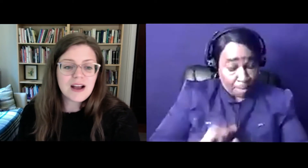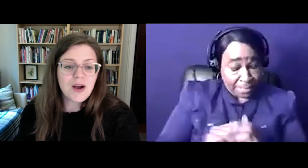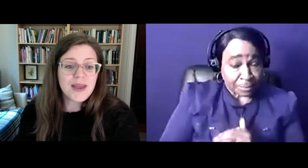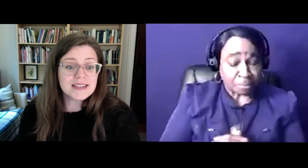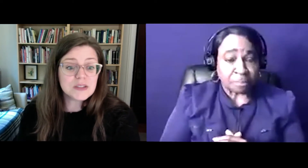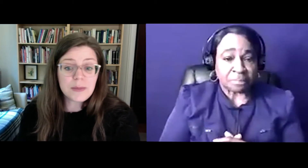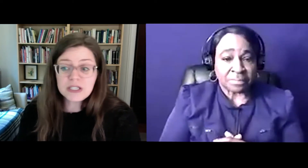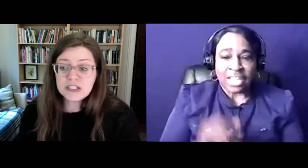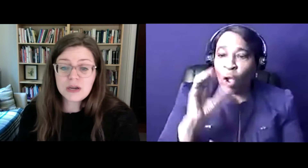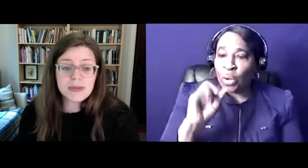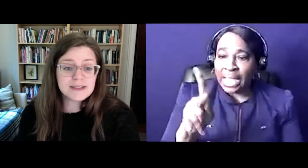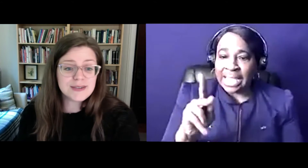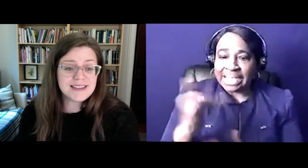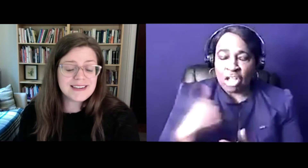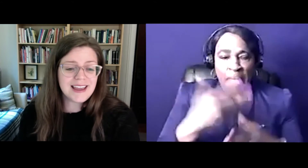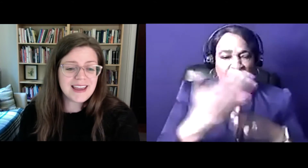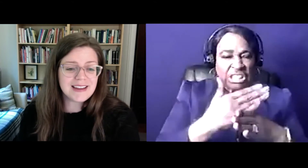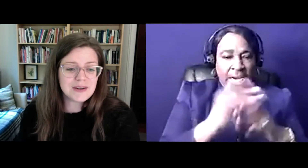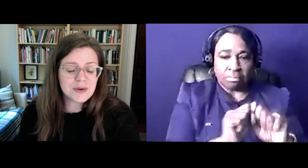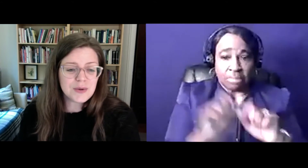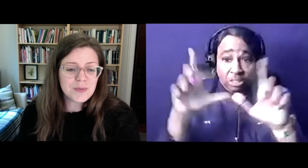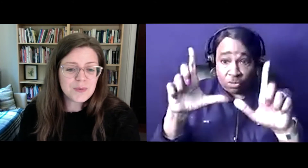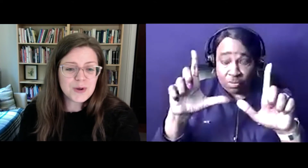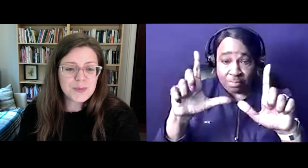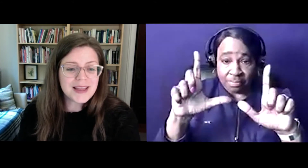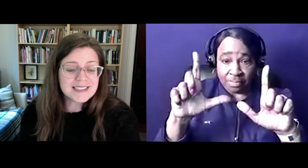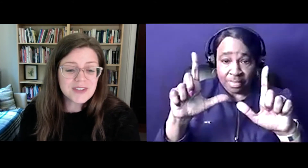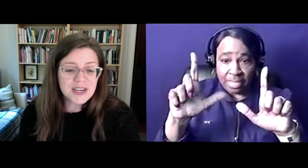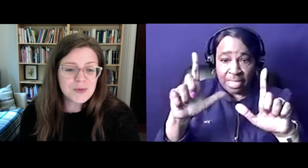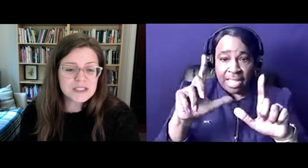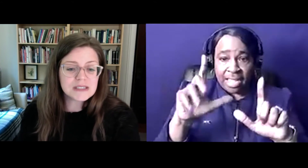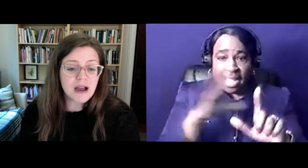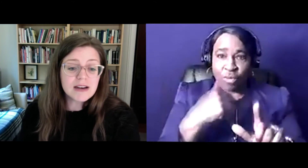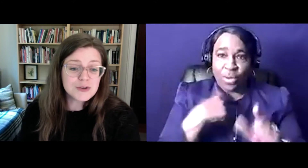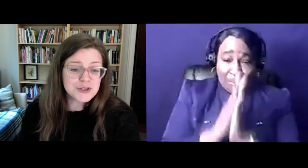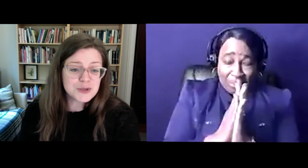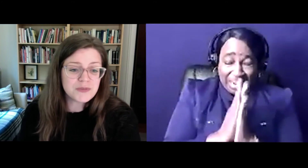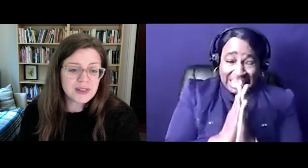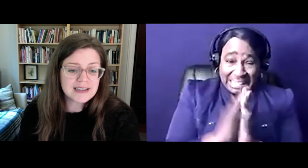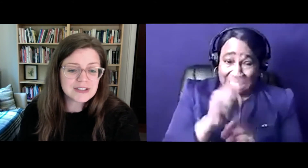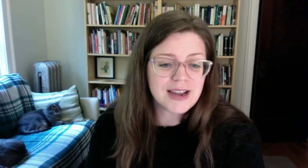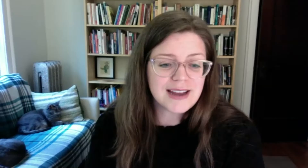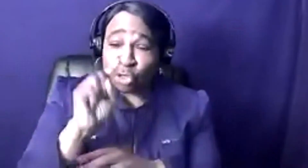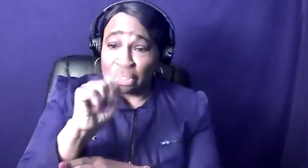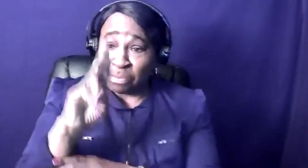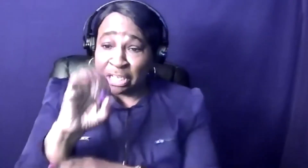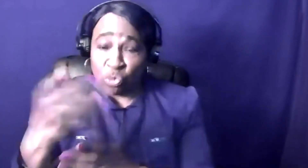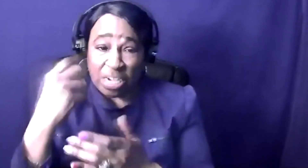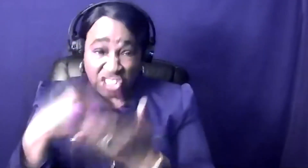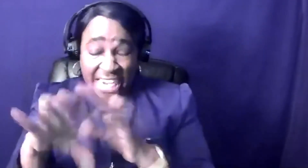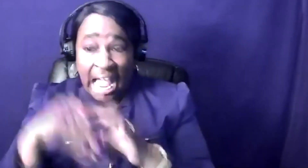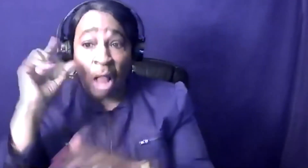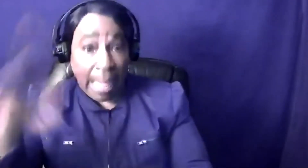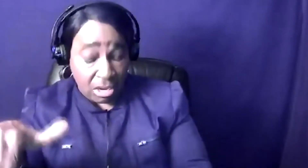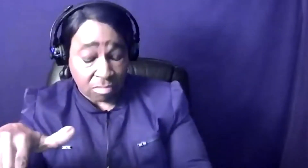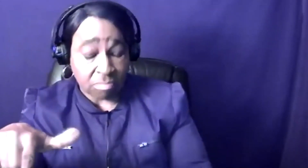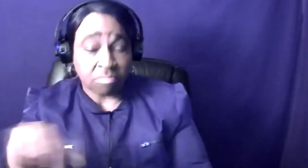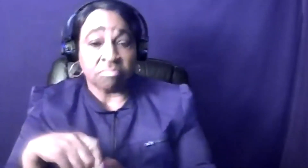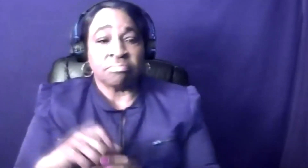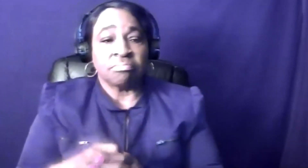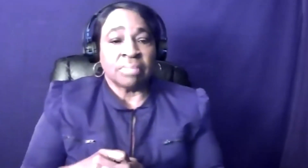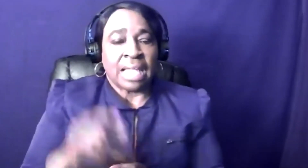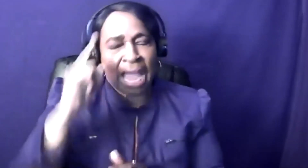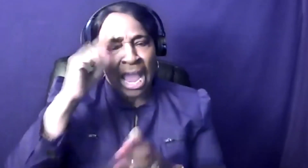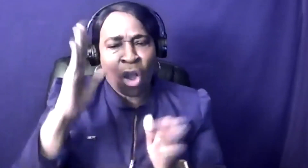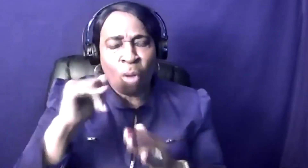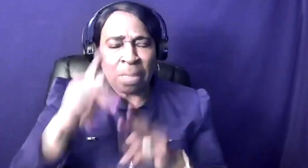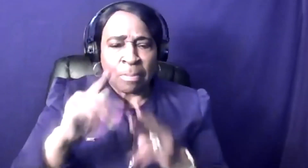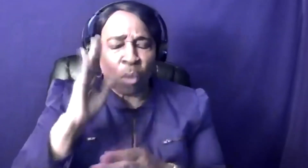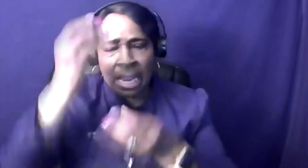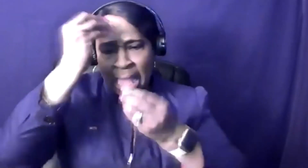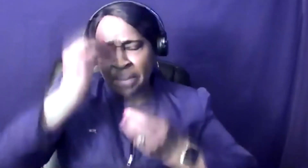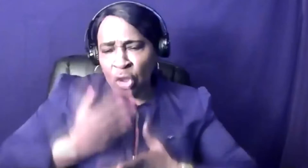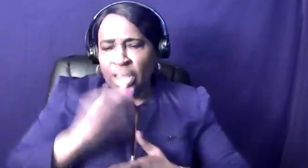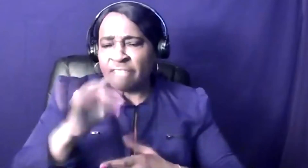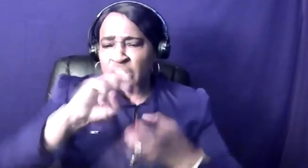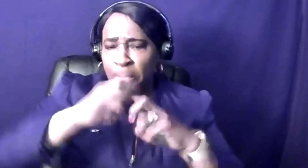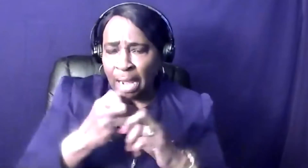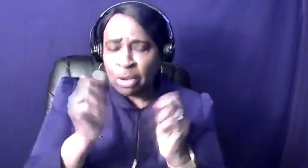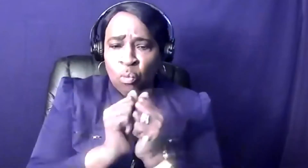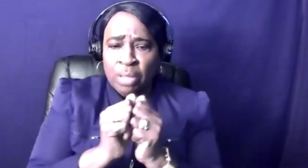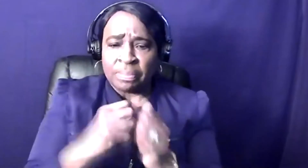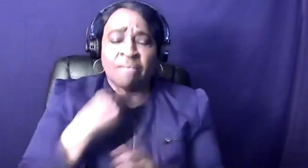Okay, so I'm going to share my screen and we'll play the video, which is on YouTube if you'd like to check it out later. I hope people will let me know if there's any issues with the volume, and I will start it over.